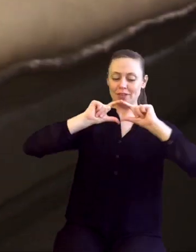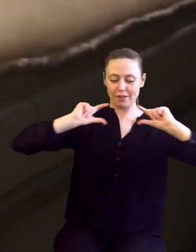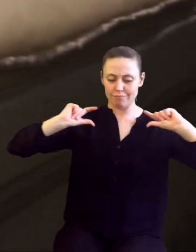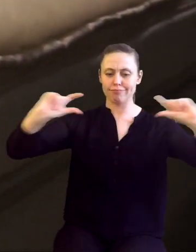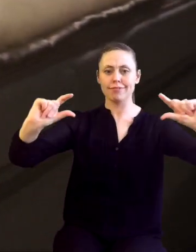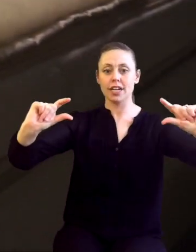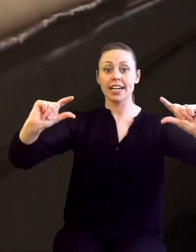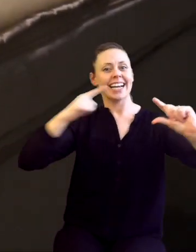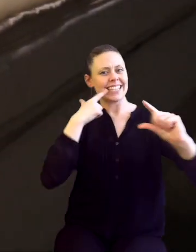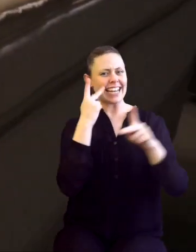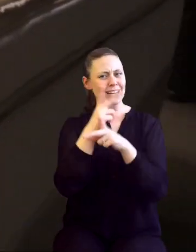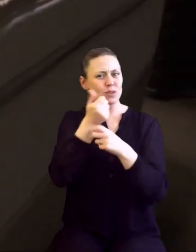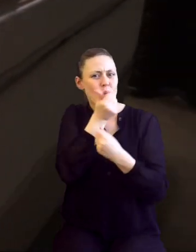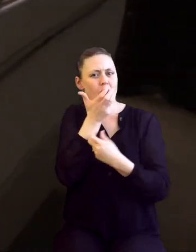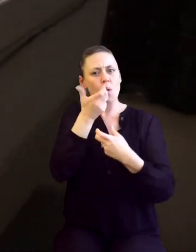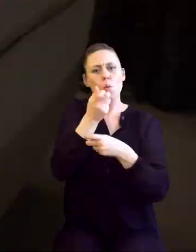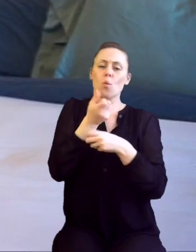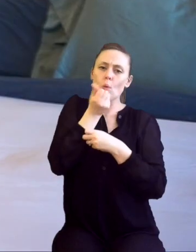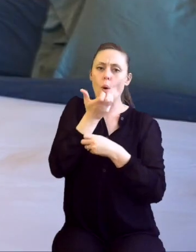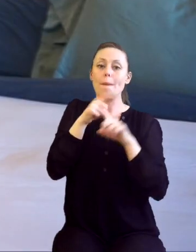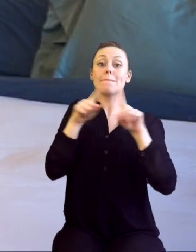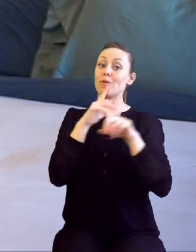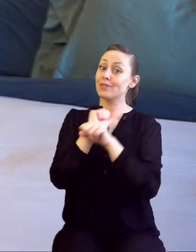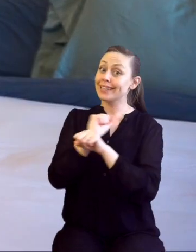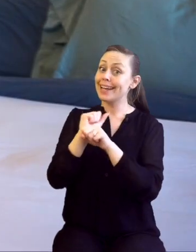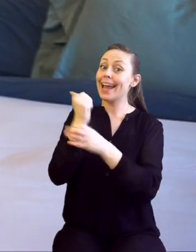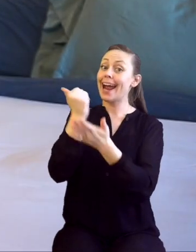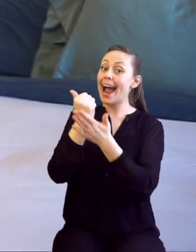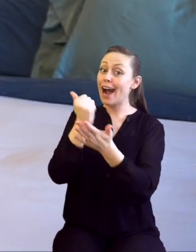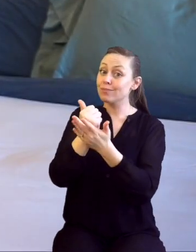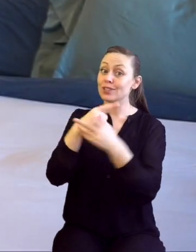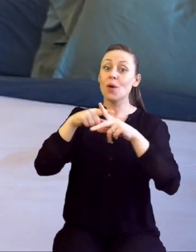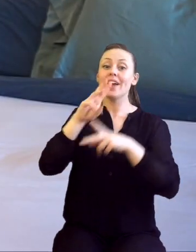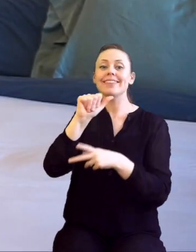mattress, is that it keeps you warm. When in fact, wool actually has air fibers